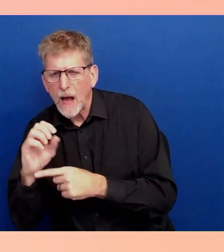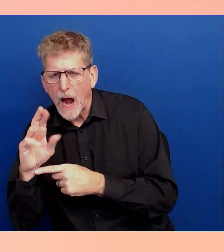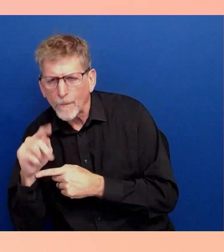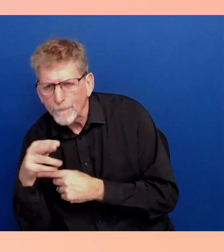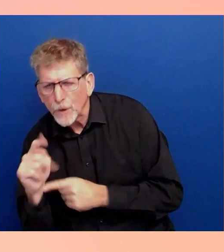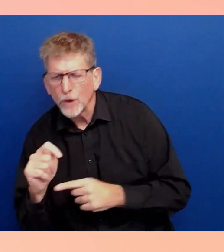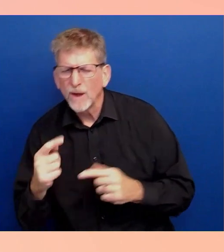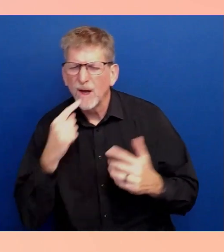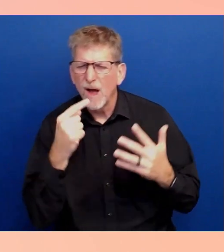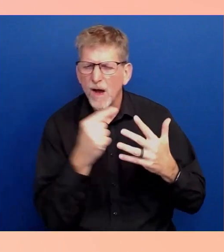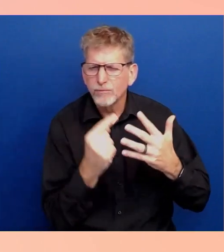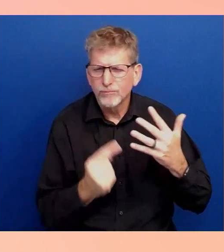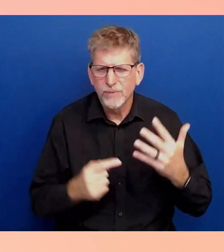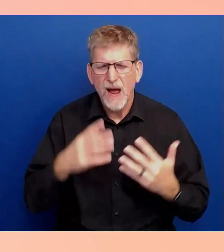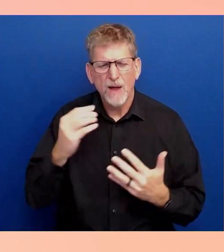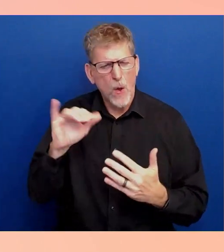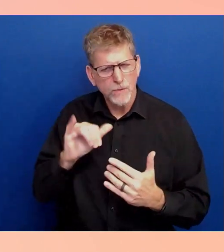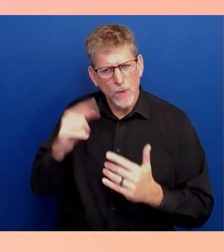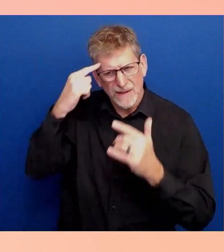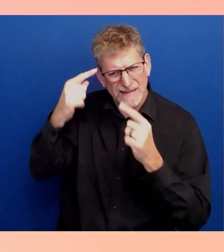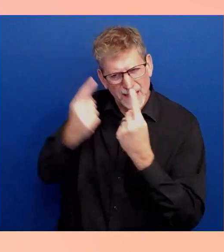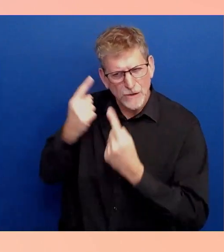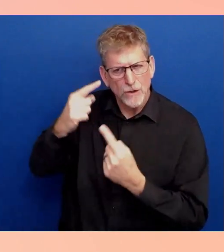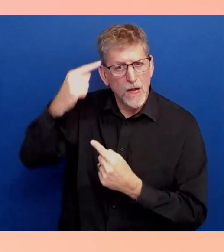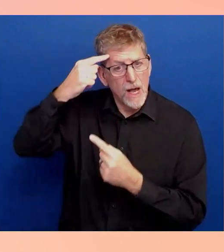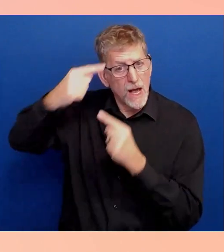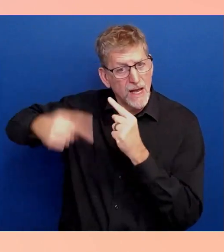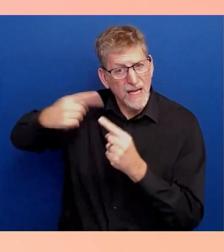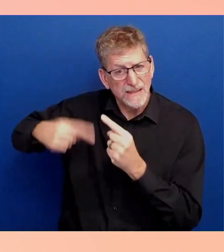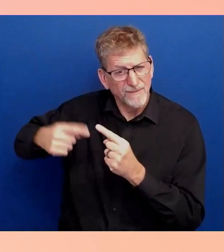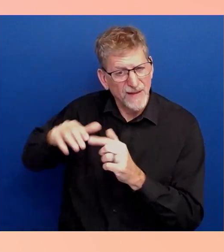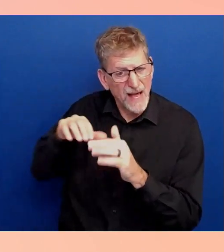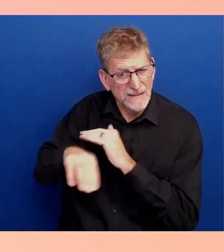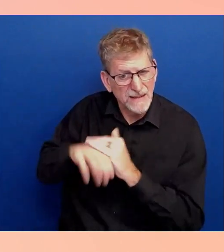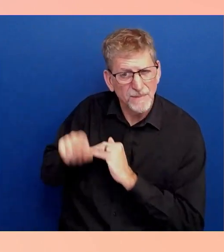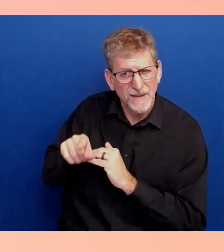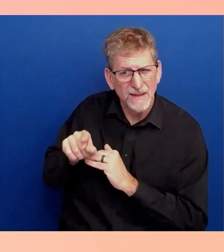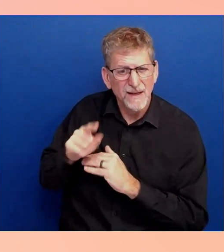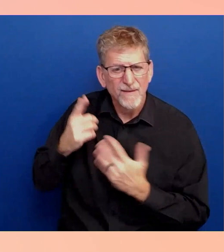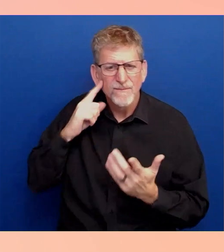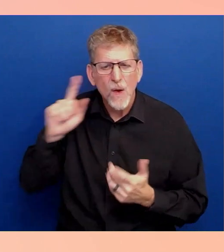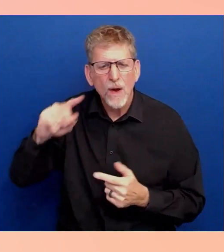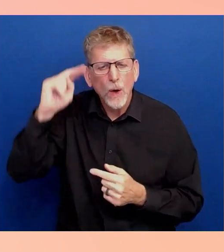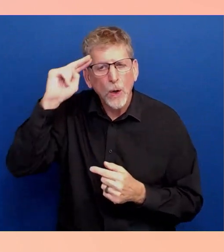we must include those costumers that have divergent needs like ADHD, OCD or autism.